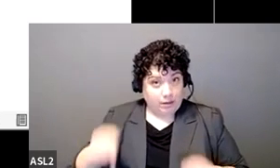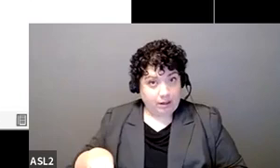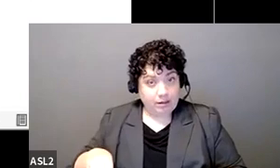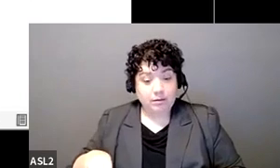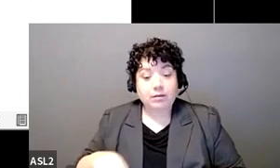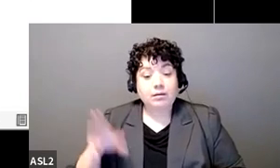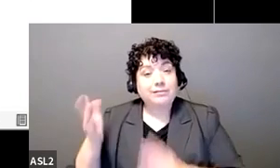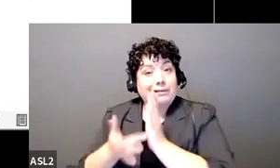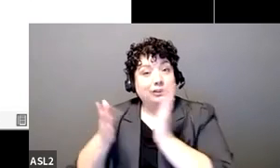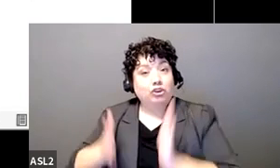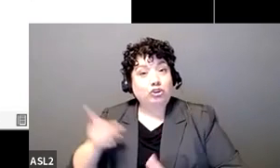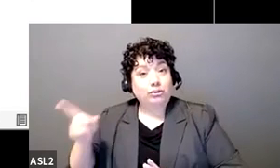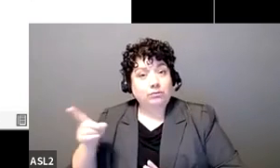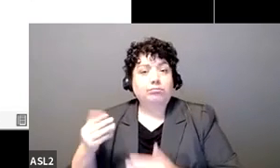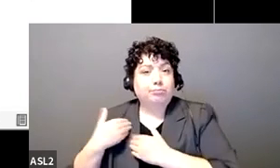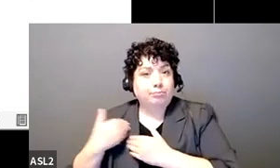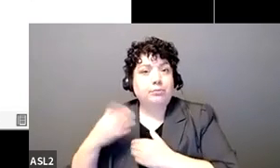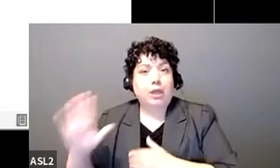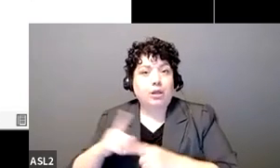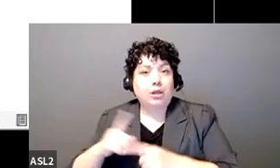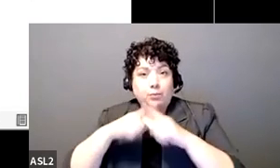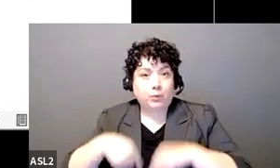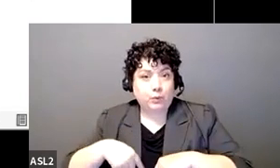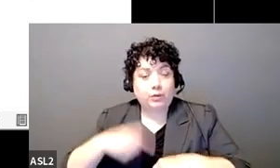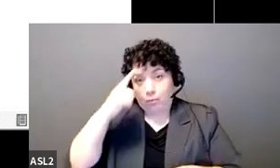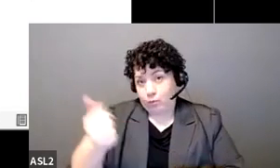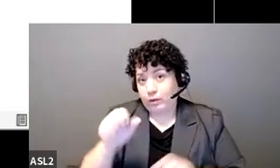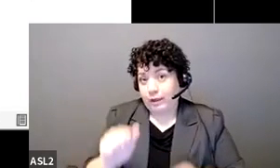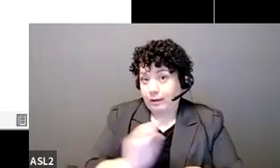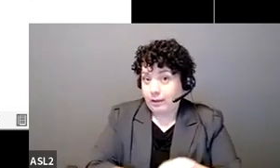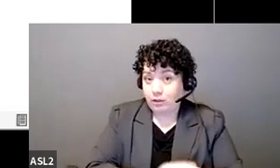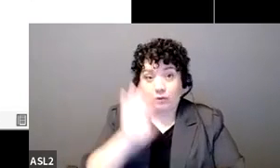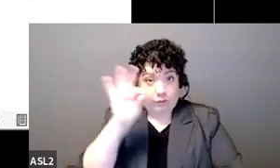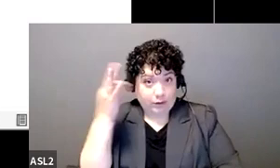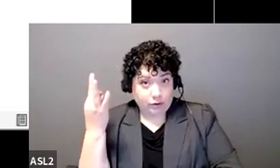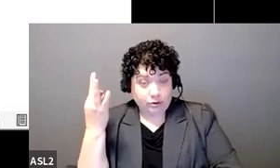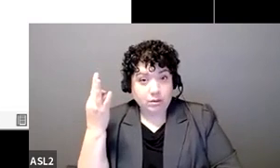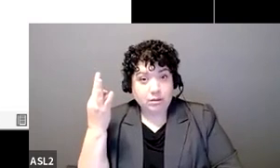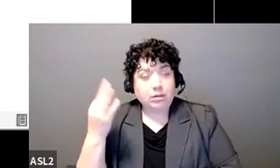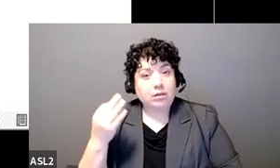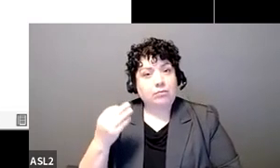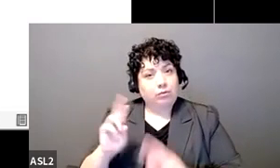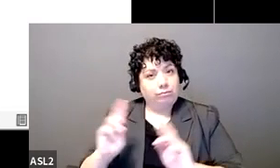person will unmute you can speak in English because we have simultaneous interpreters and